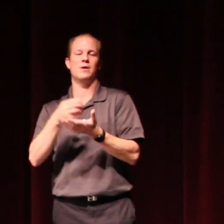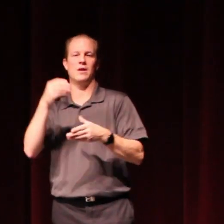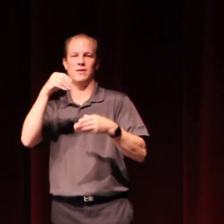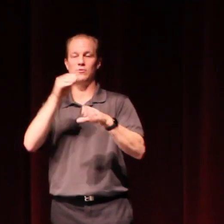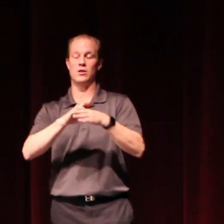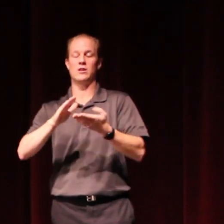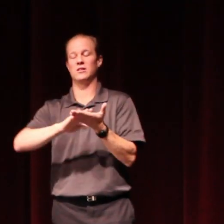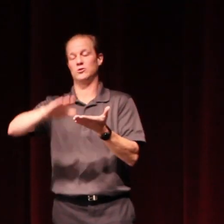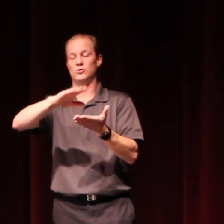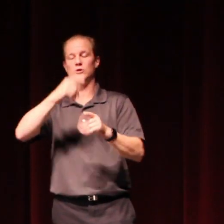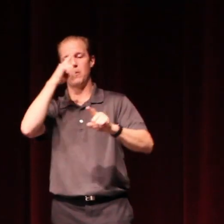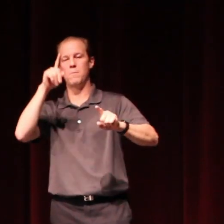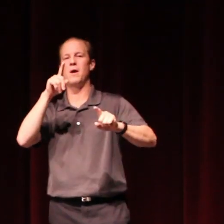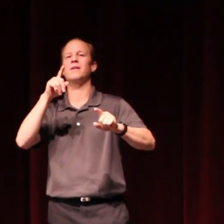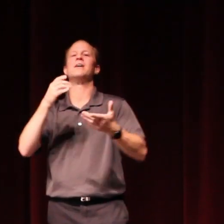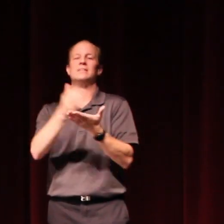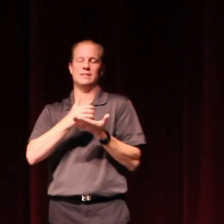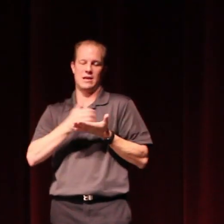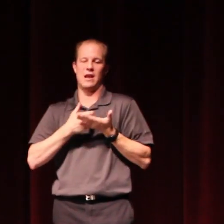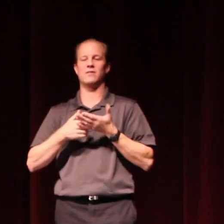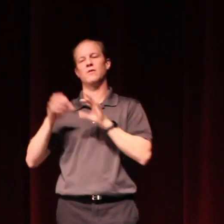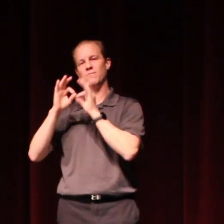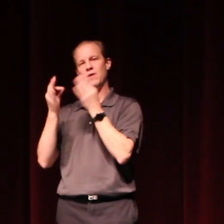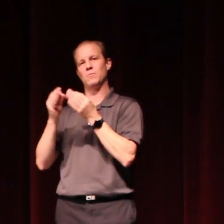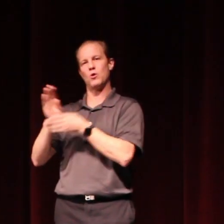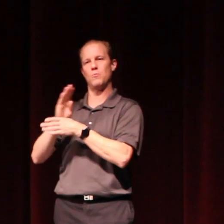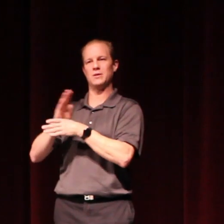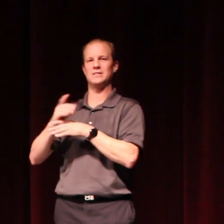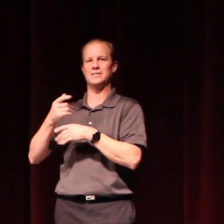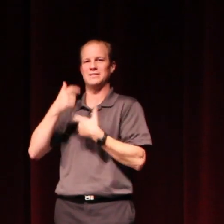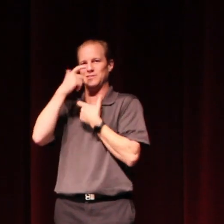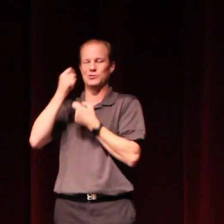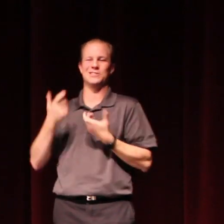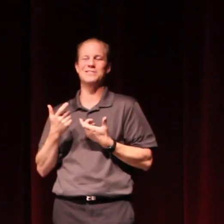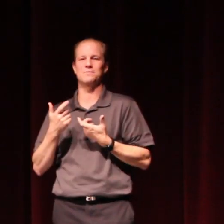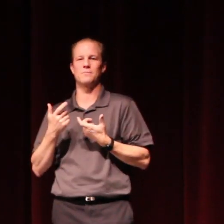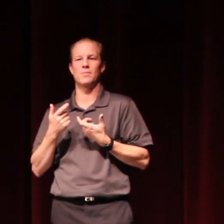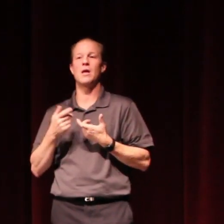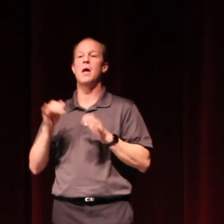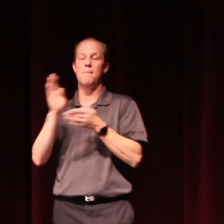or business interest. And basically what Jamie said is absolutely correct. You have